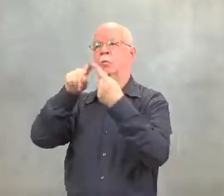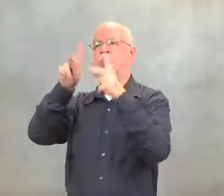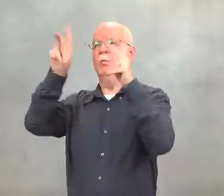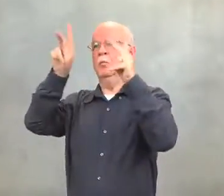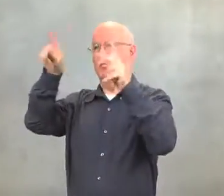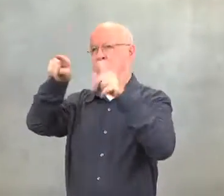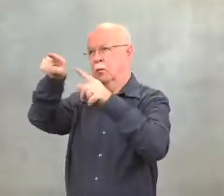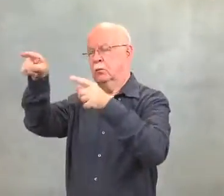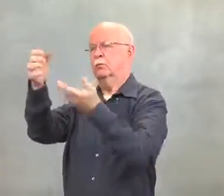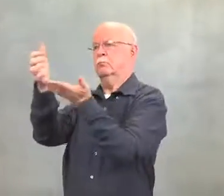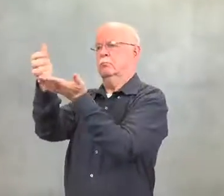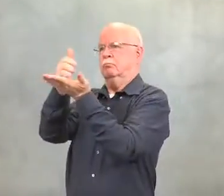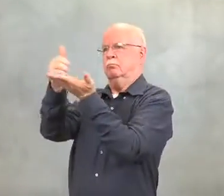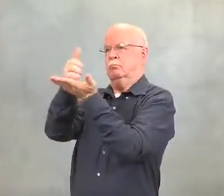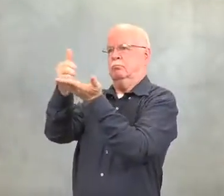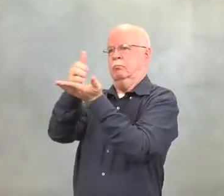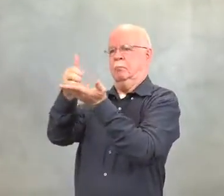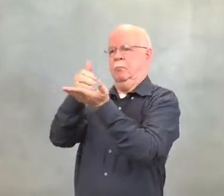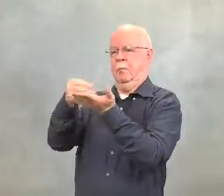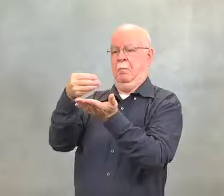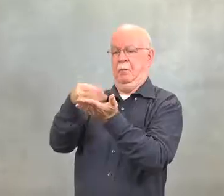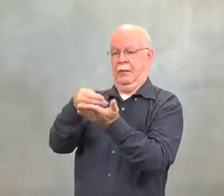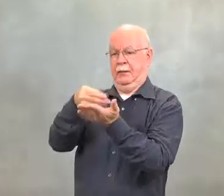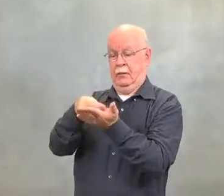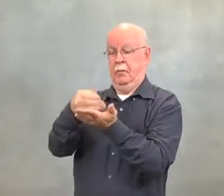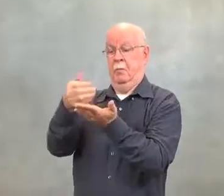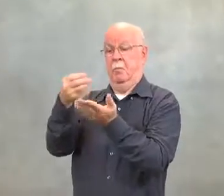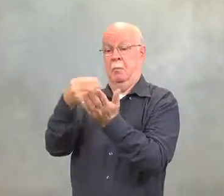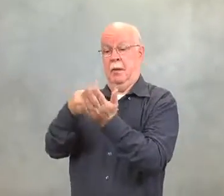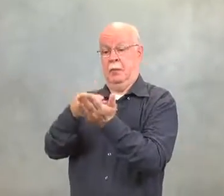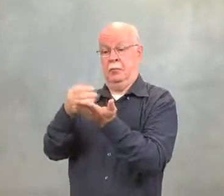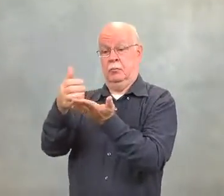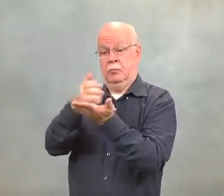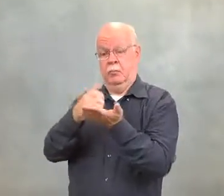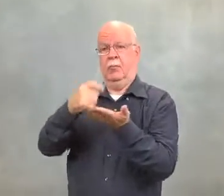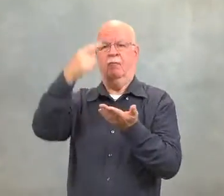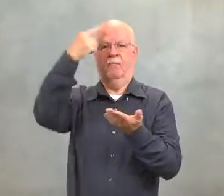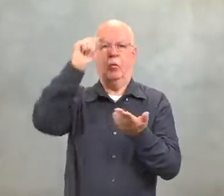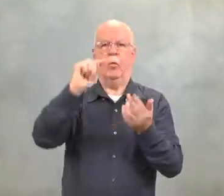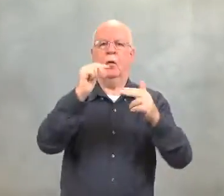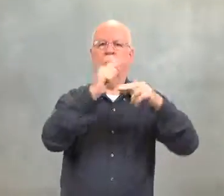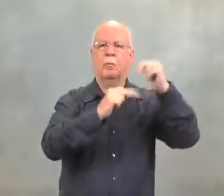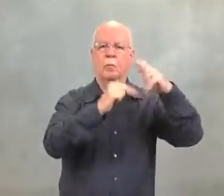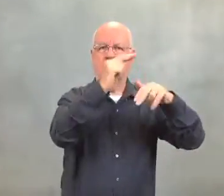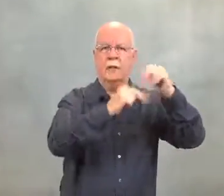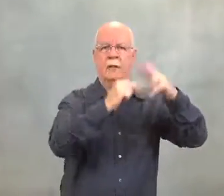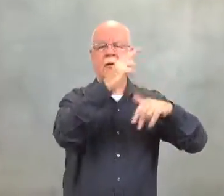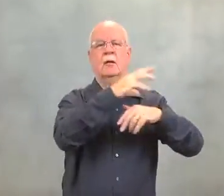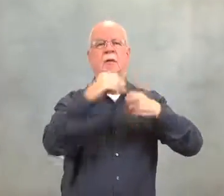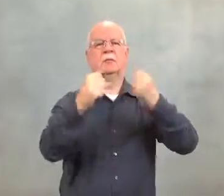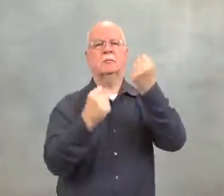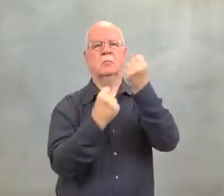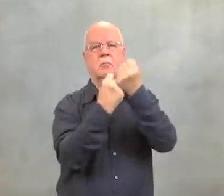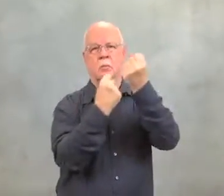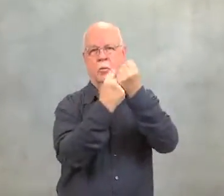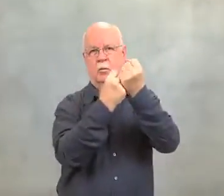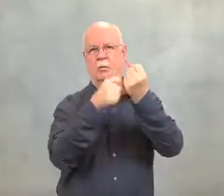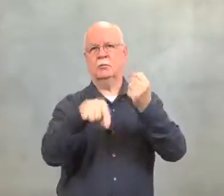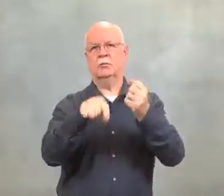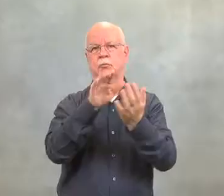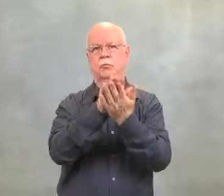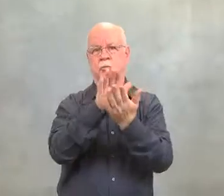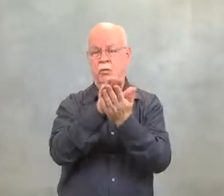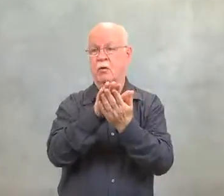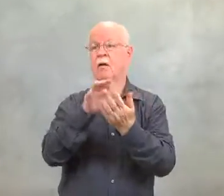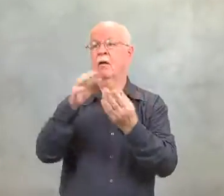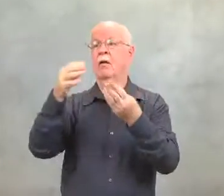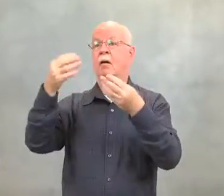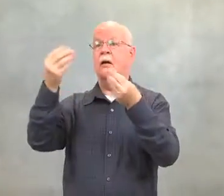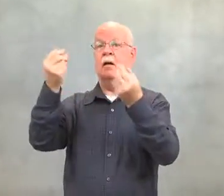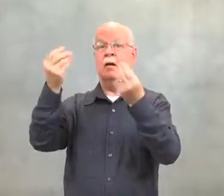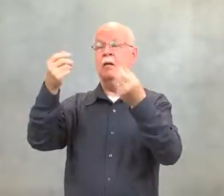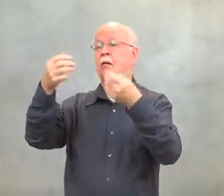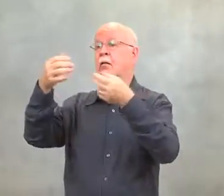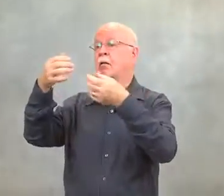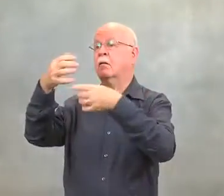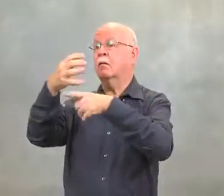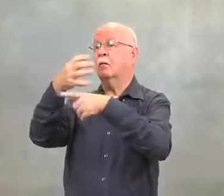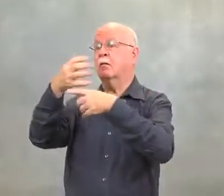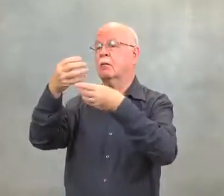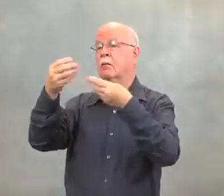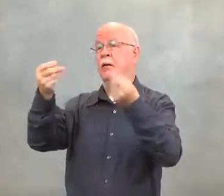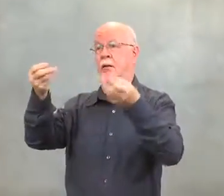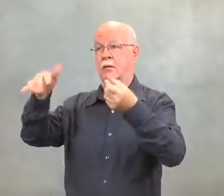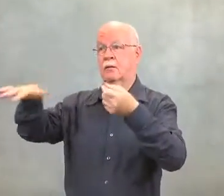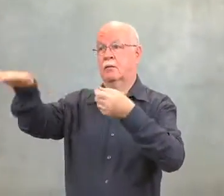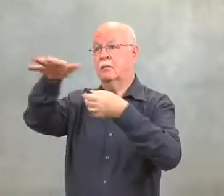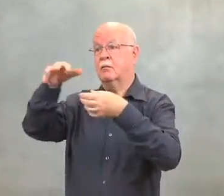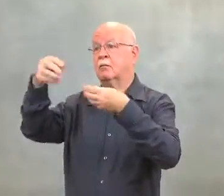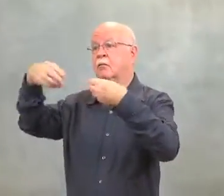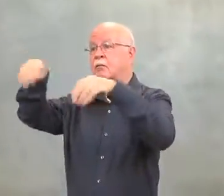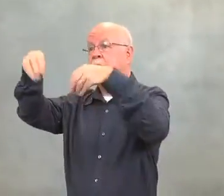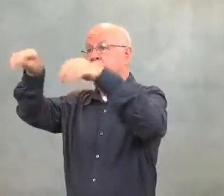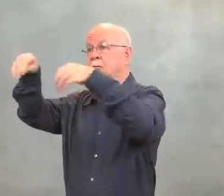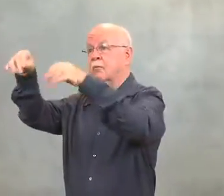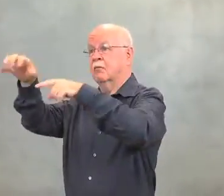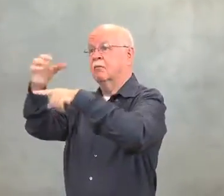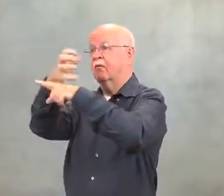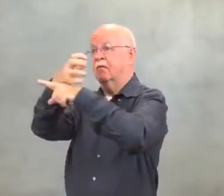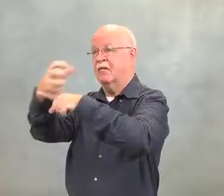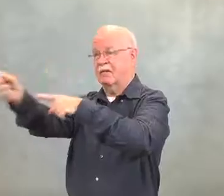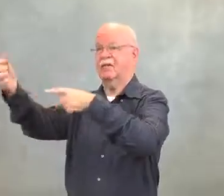to people to raise money to build and support the school.